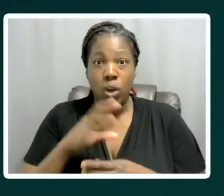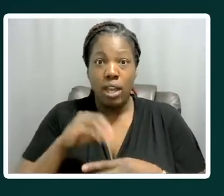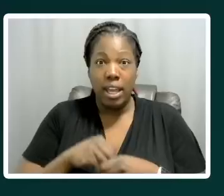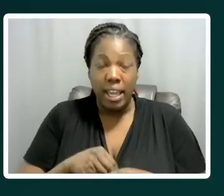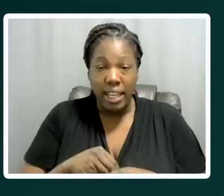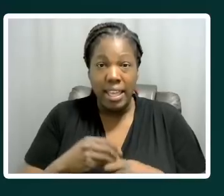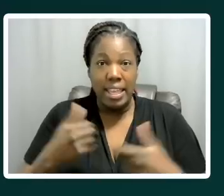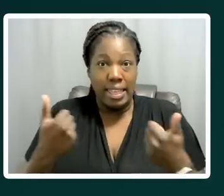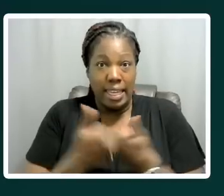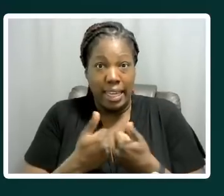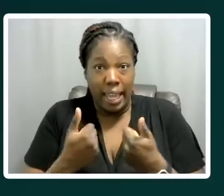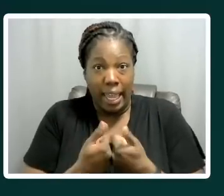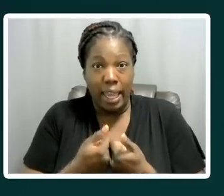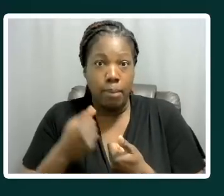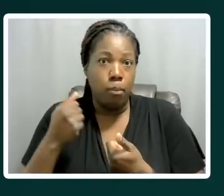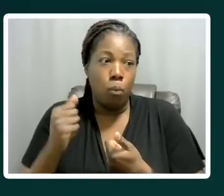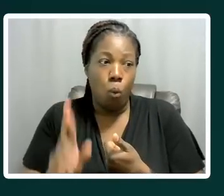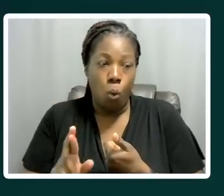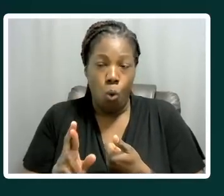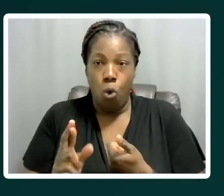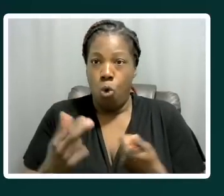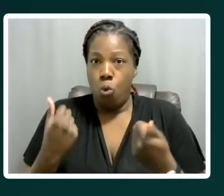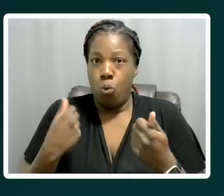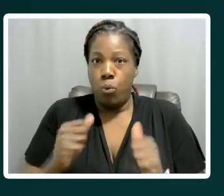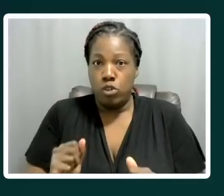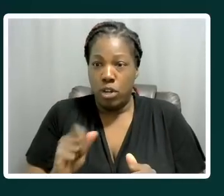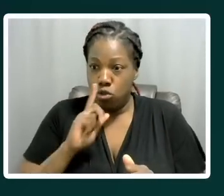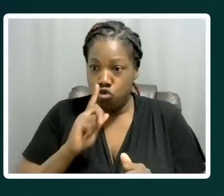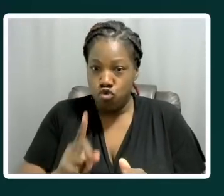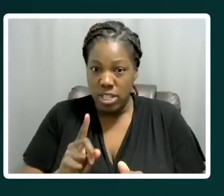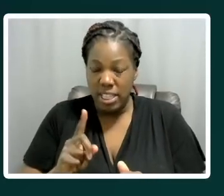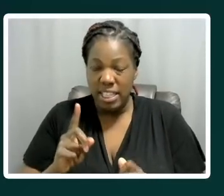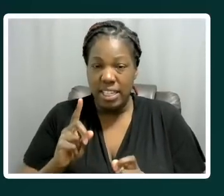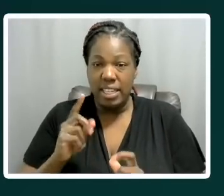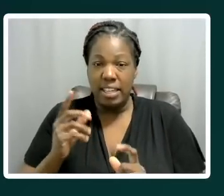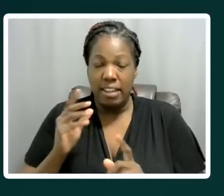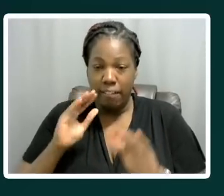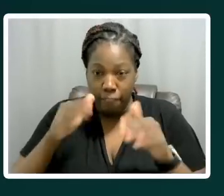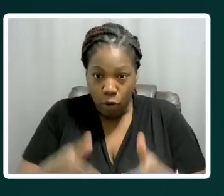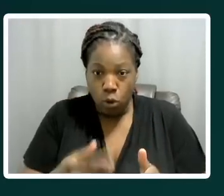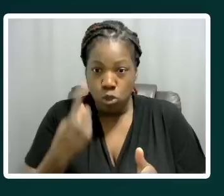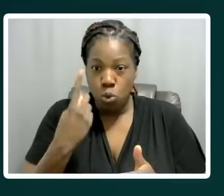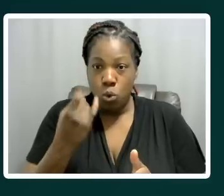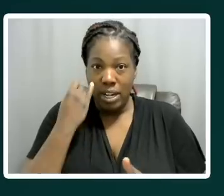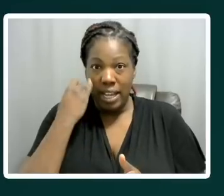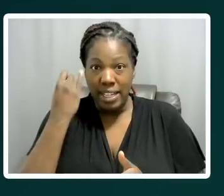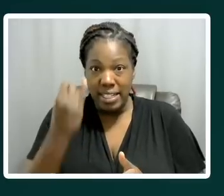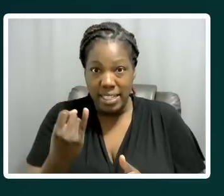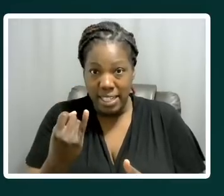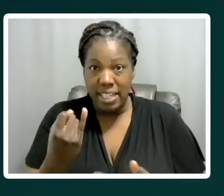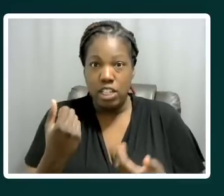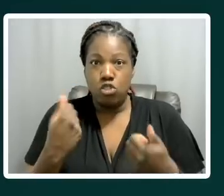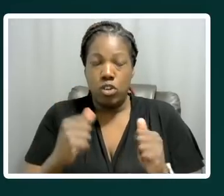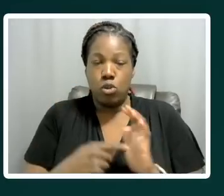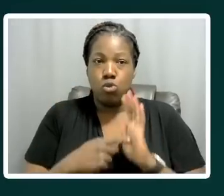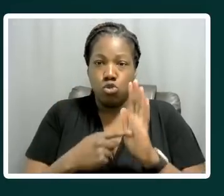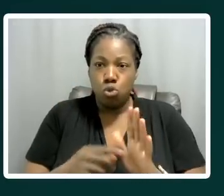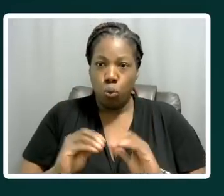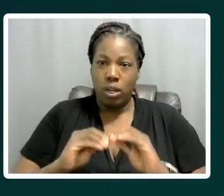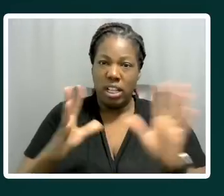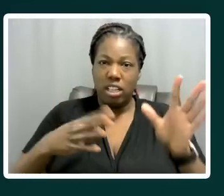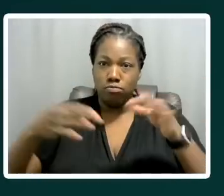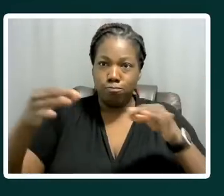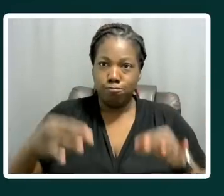or do we try to sort of hone into one specific idea and conveying that more clearly is something